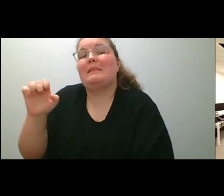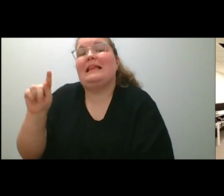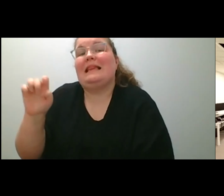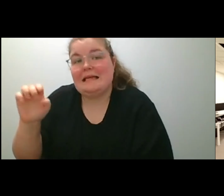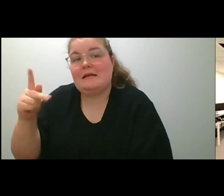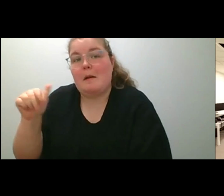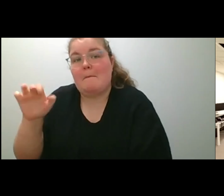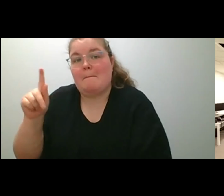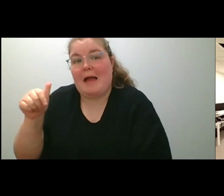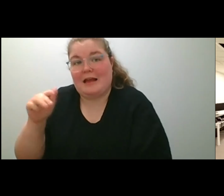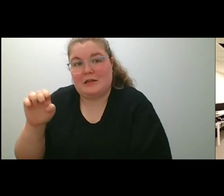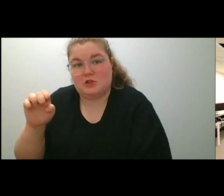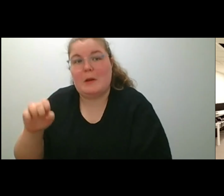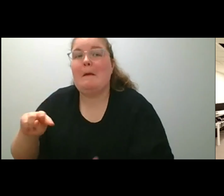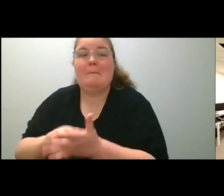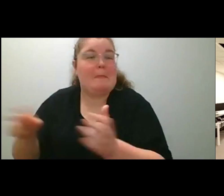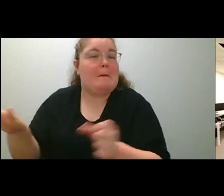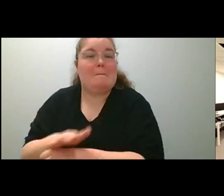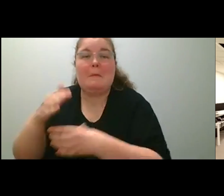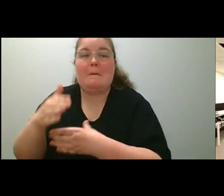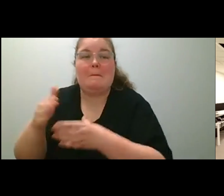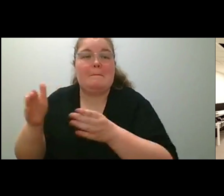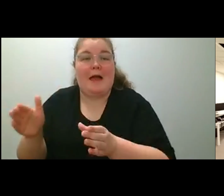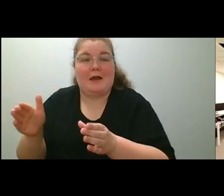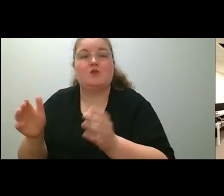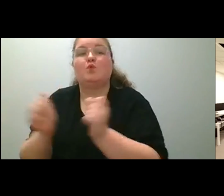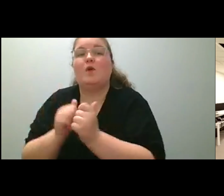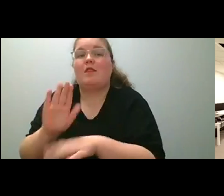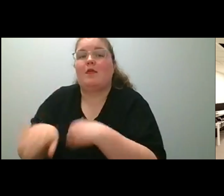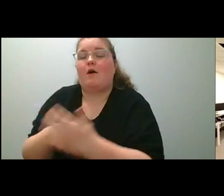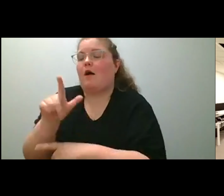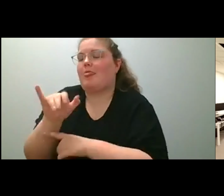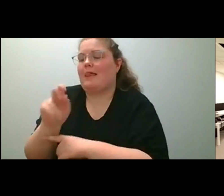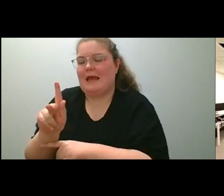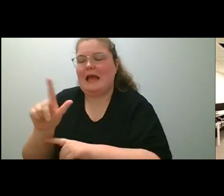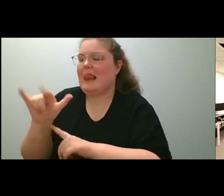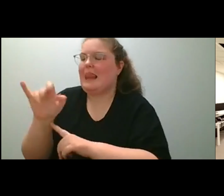And here links are, links are tricky terminology because they don't mean like a website link like we're used to.